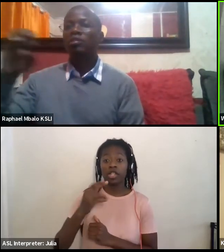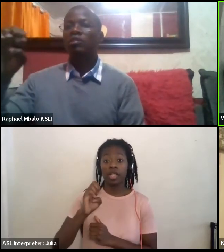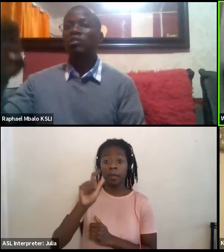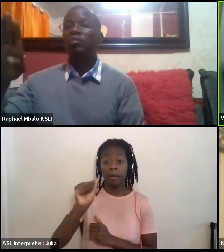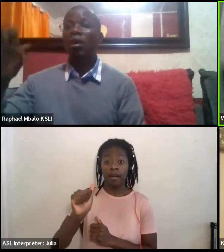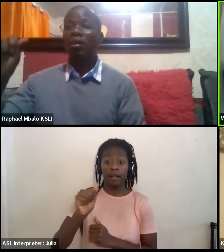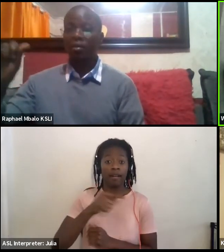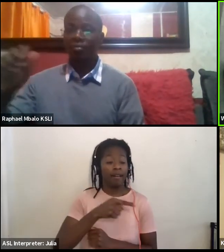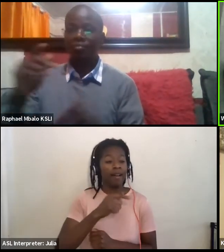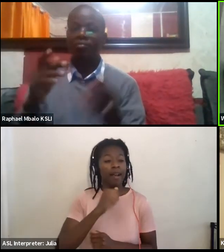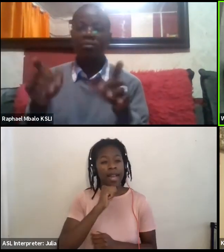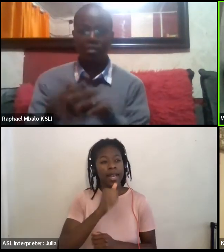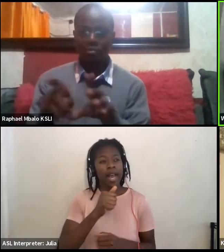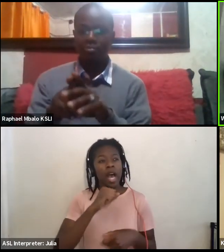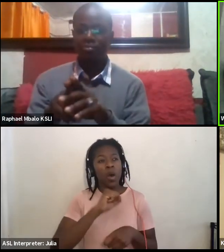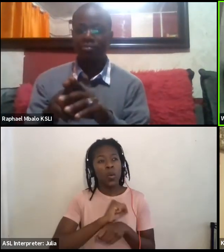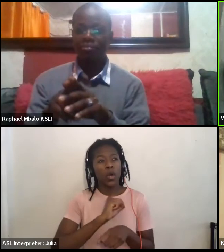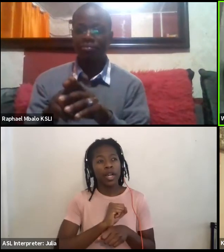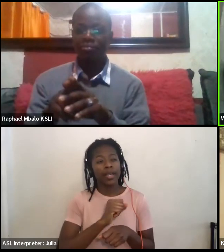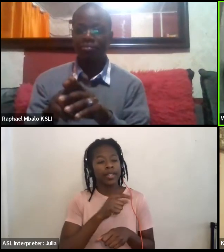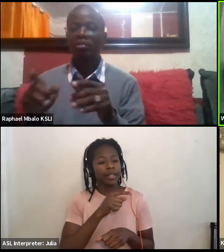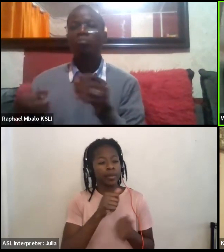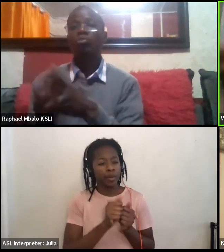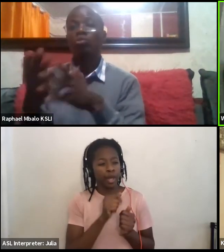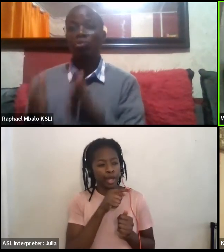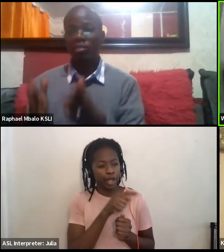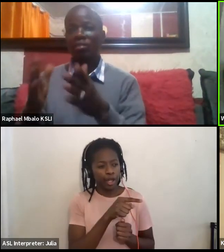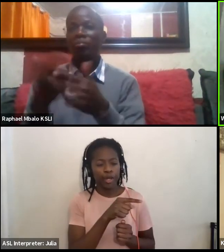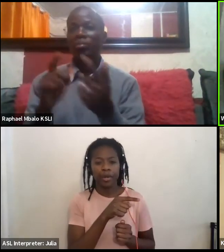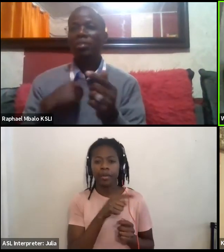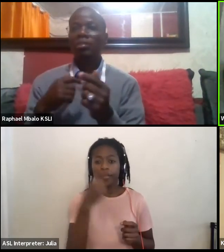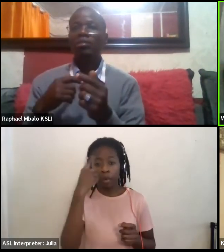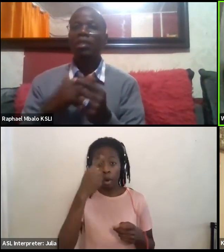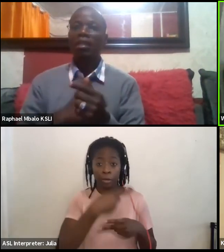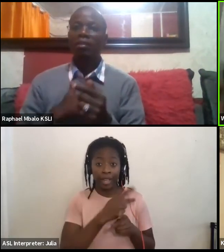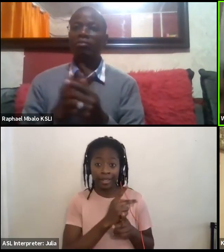but I've also seen her... I was lucky enough to shadow